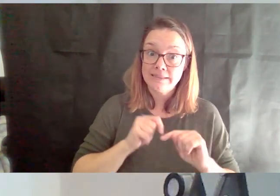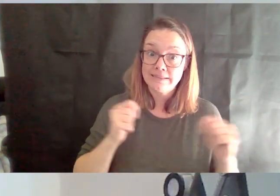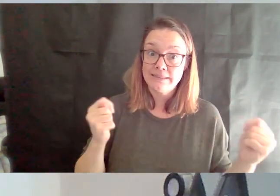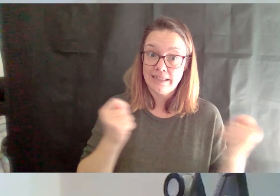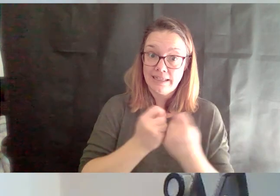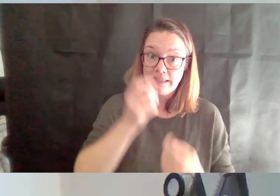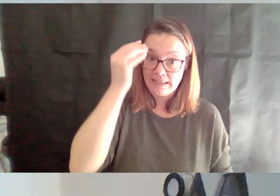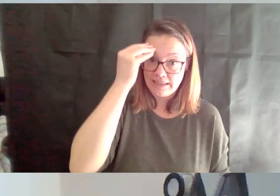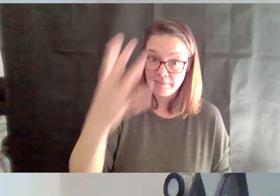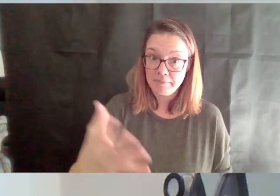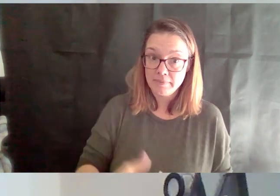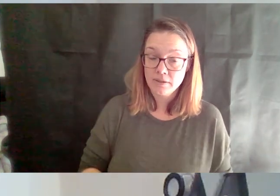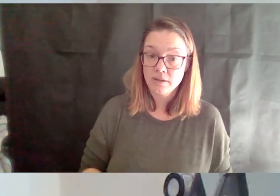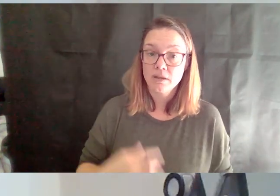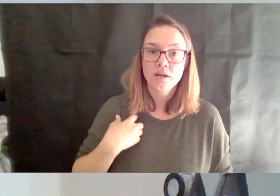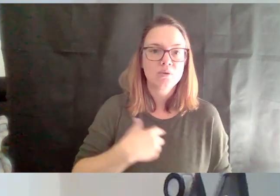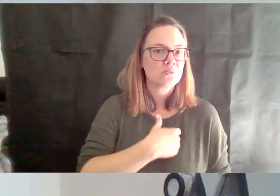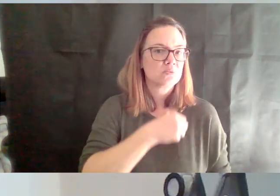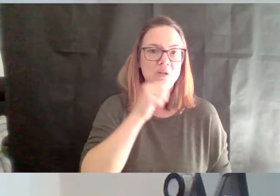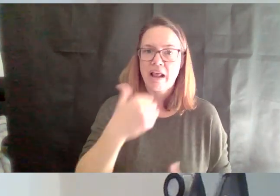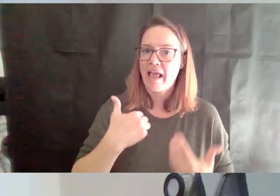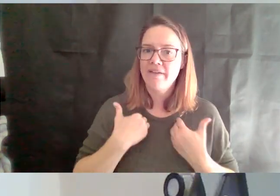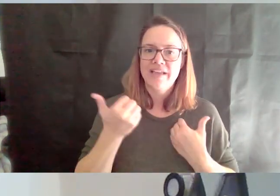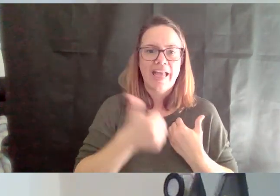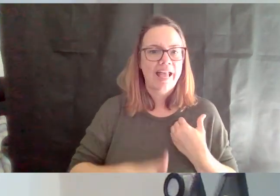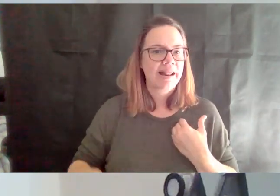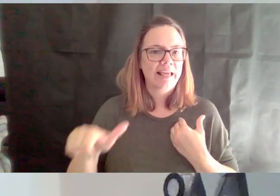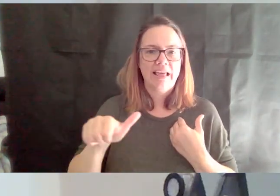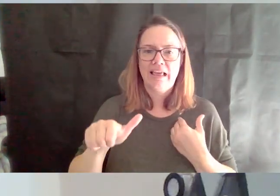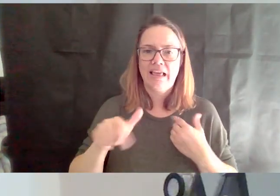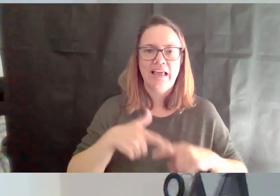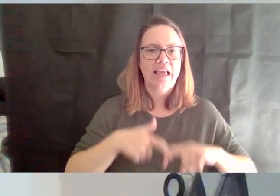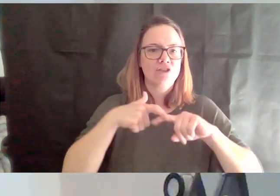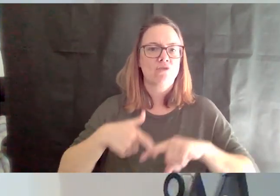that we really did not have any interruptions in service.